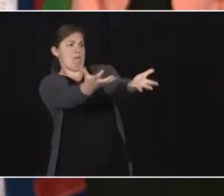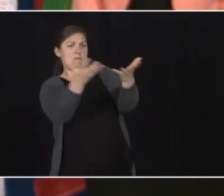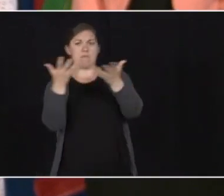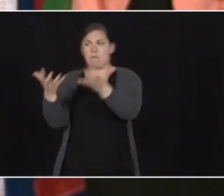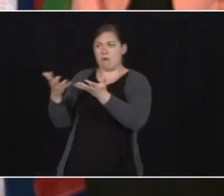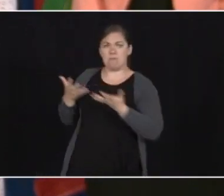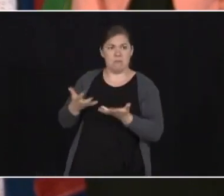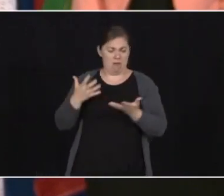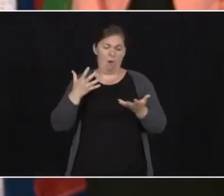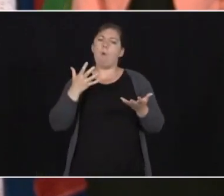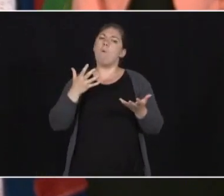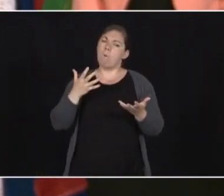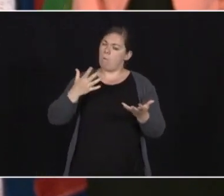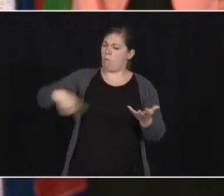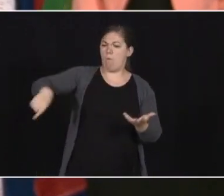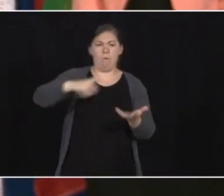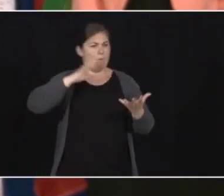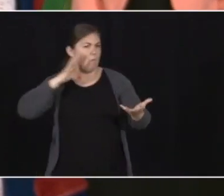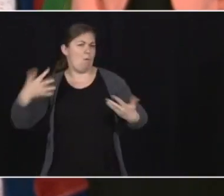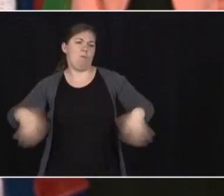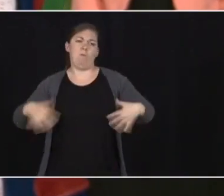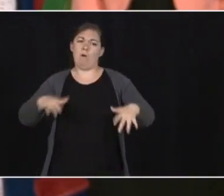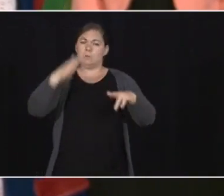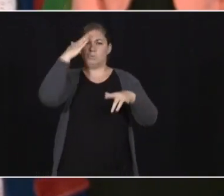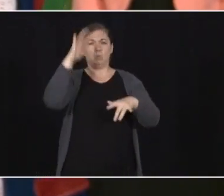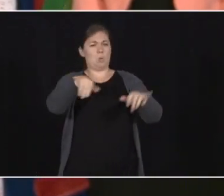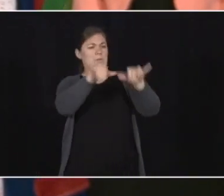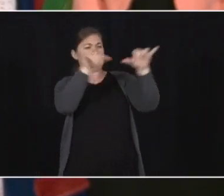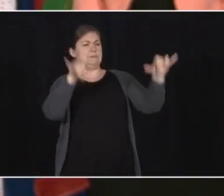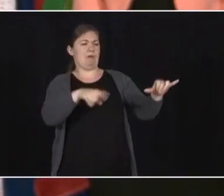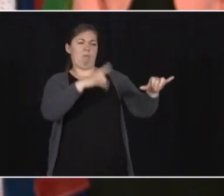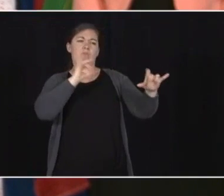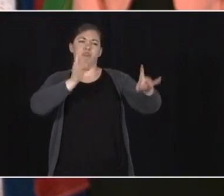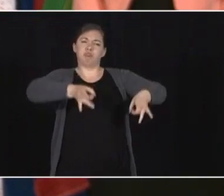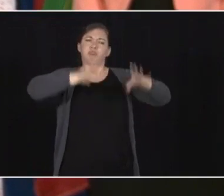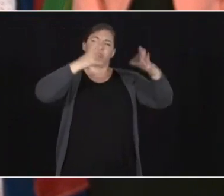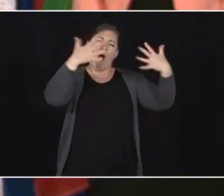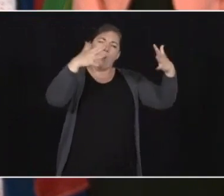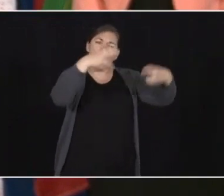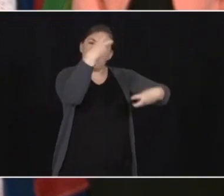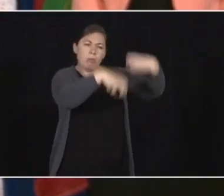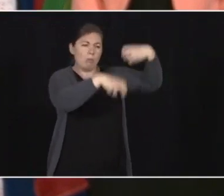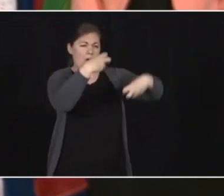Travis, you have been around long enough. You understand the system was broken. I take full accountability